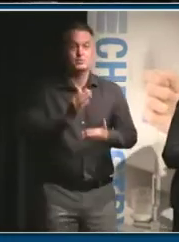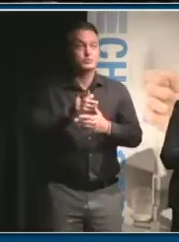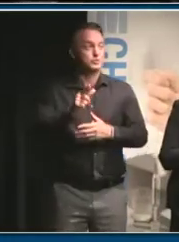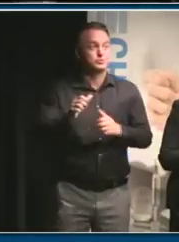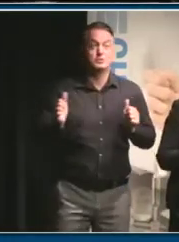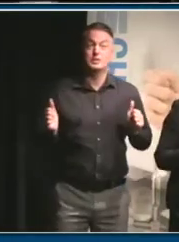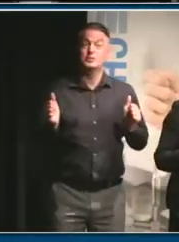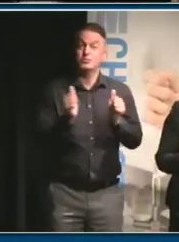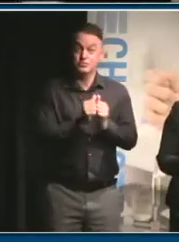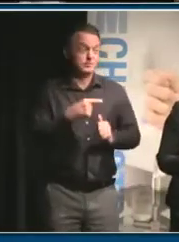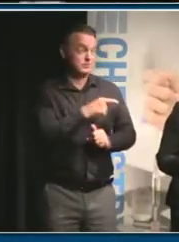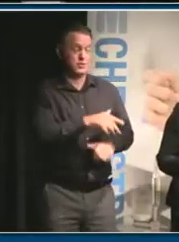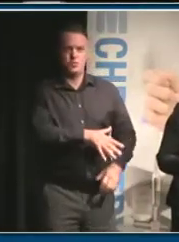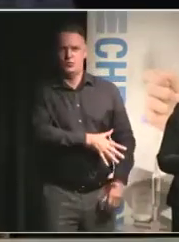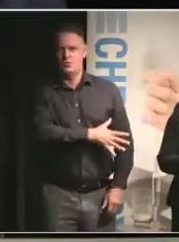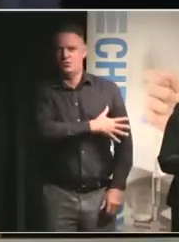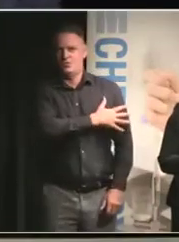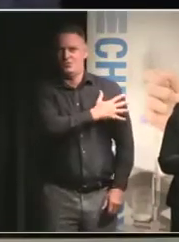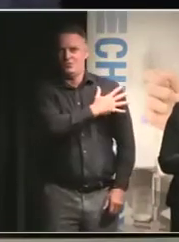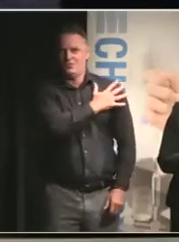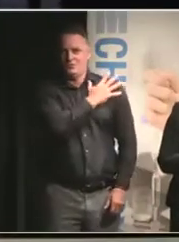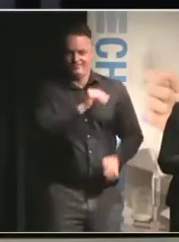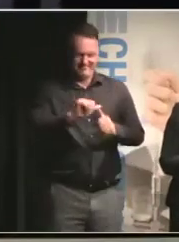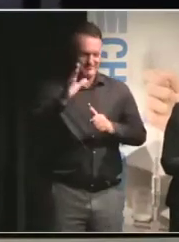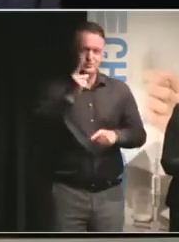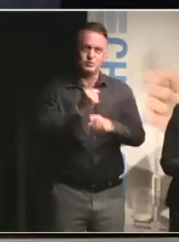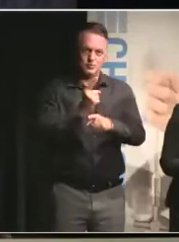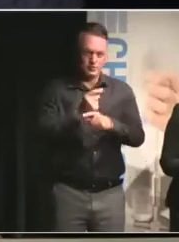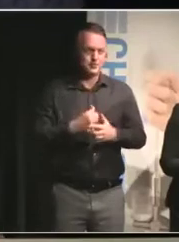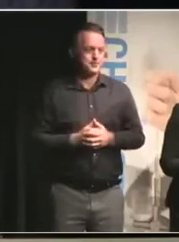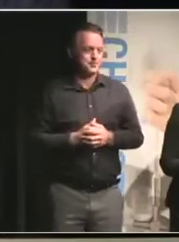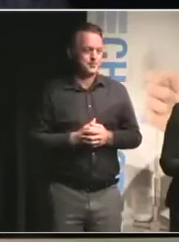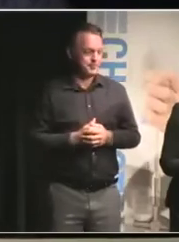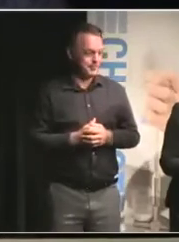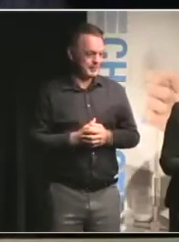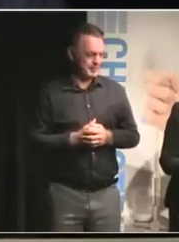was quite inspiring and one of the things that we've been talking about in the environmental